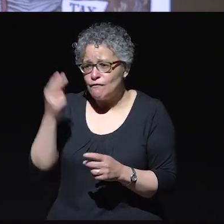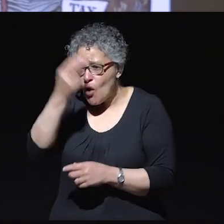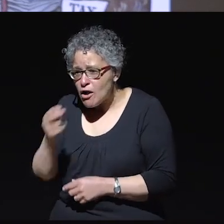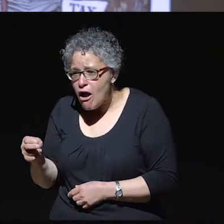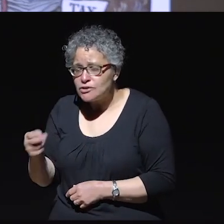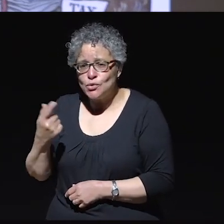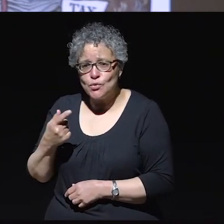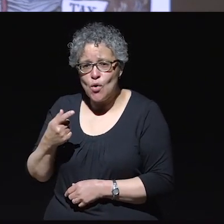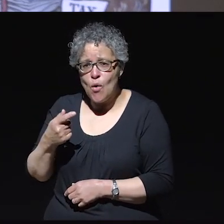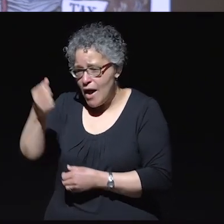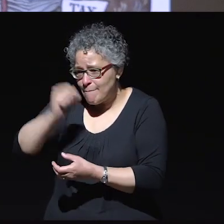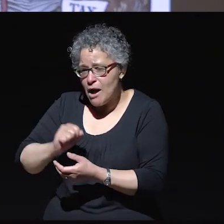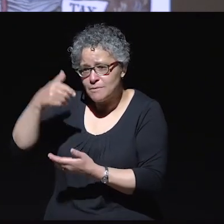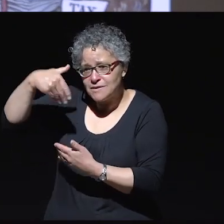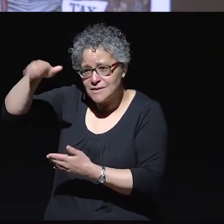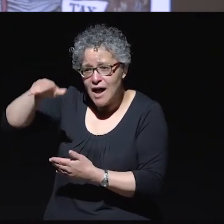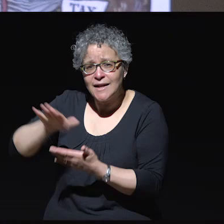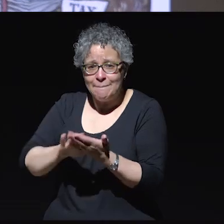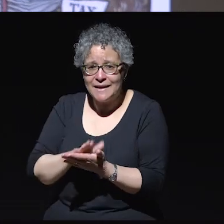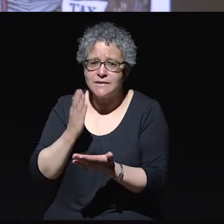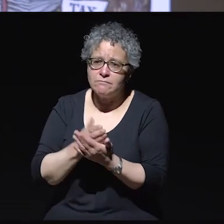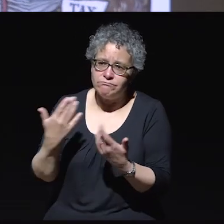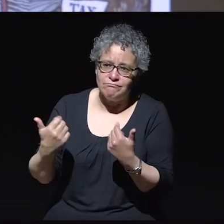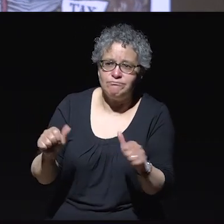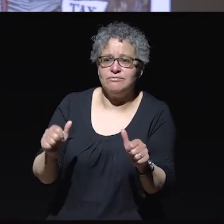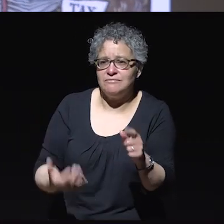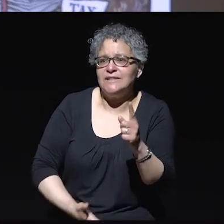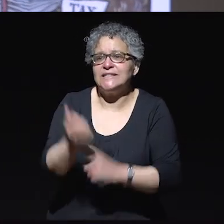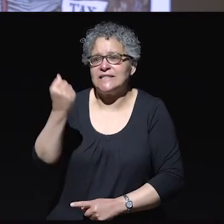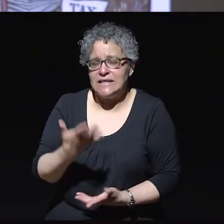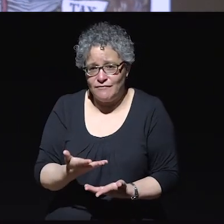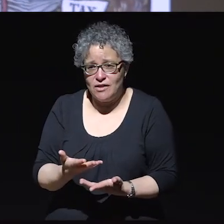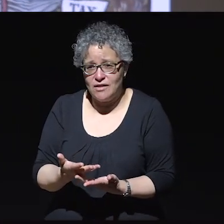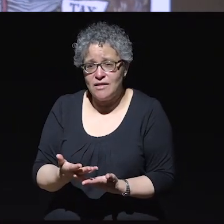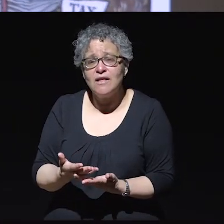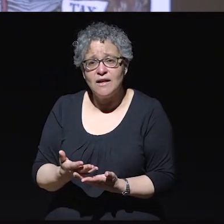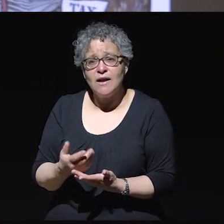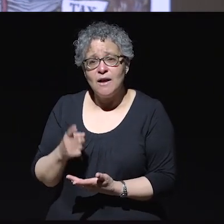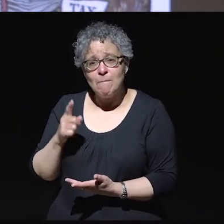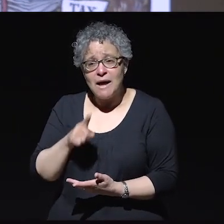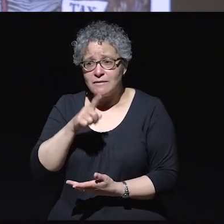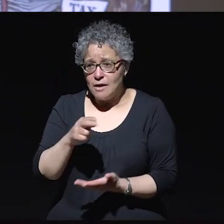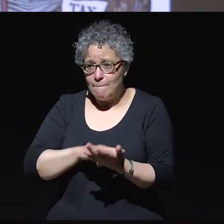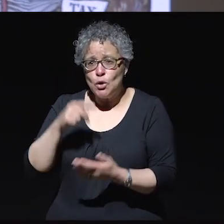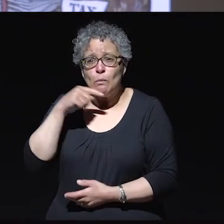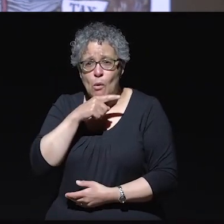But I think that's the power of that image, is the fact that it's so familiar, it can actually form part of contemporary satire.